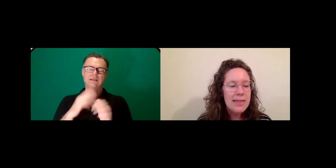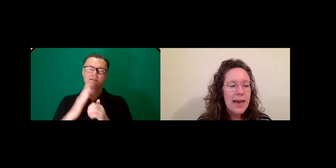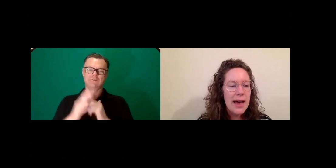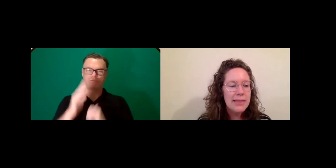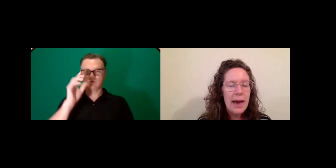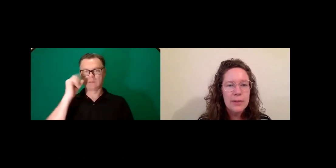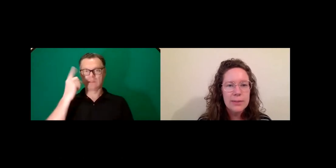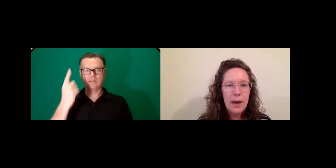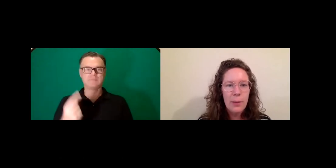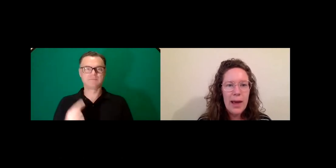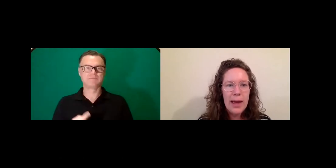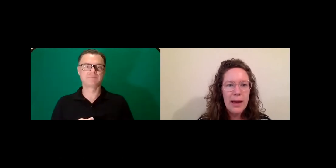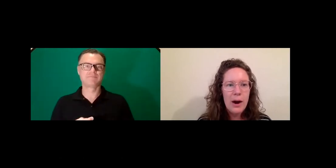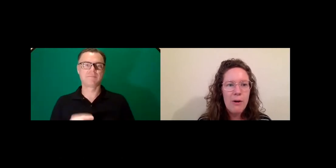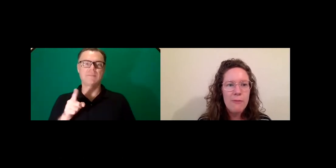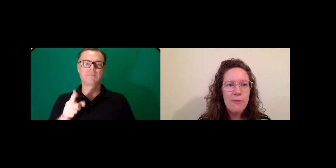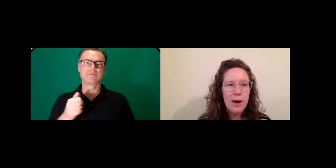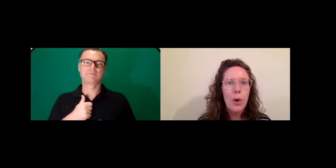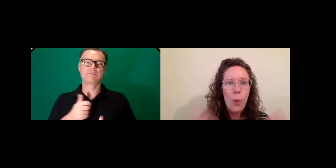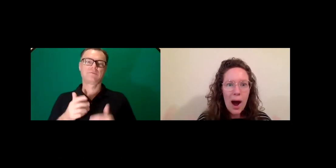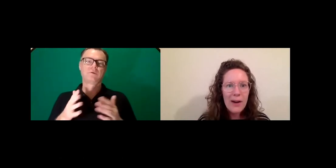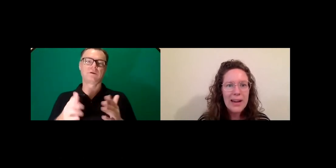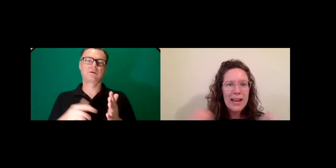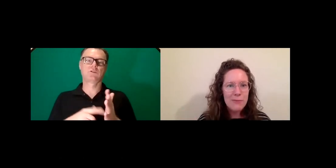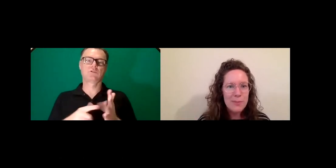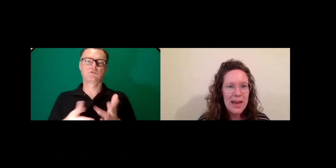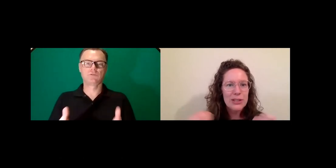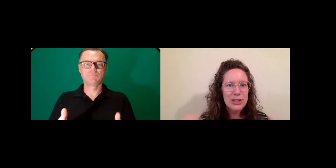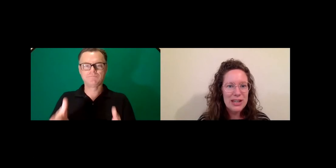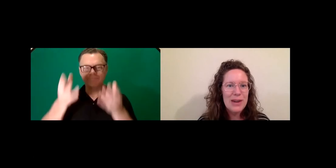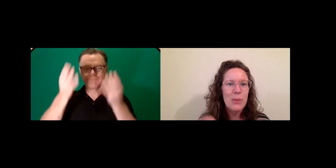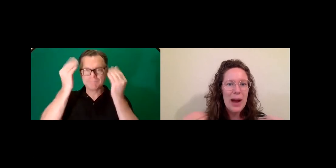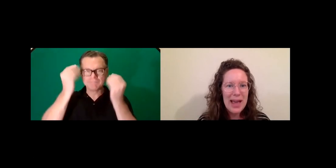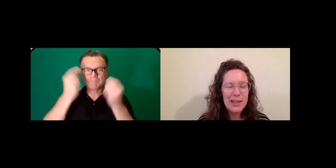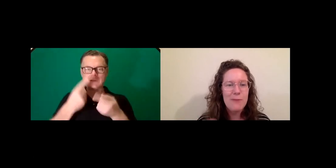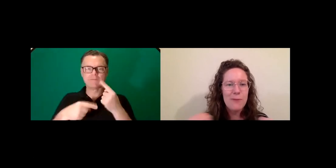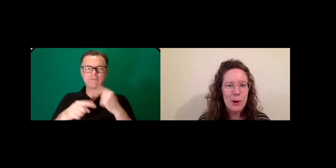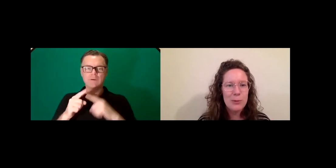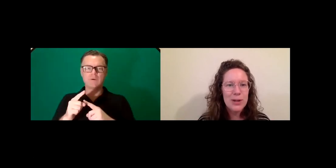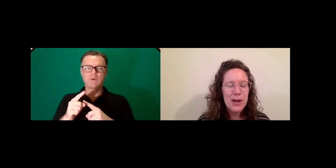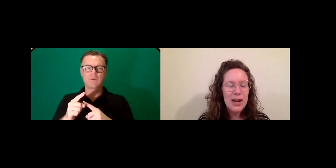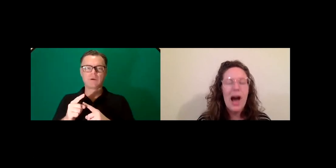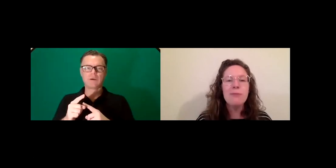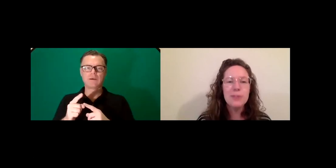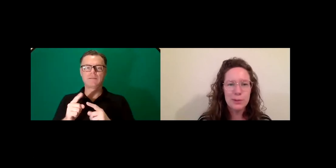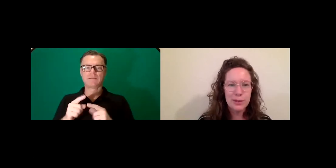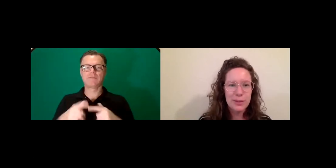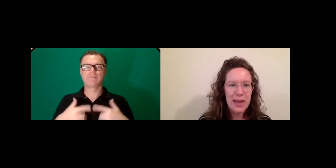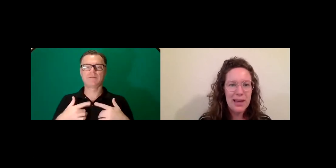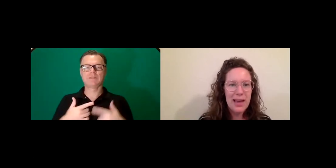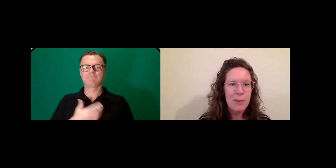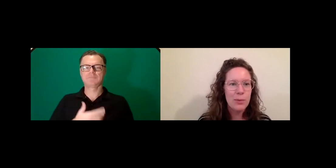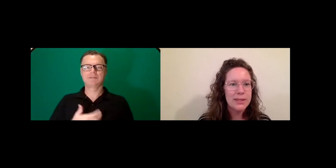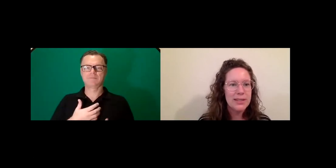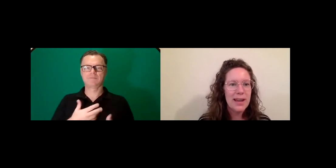that that was my way of acquiring information in a way that felt comfortable to me and wasn't